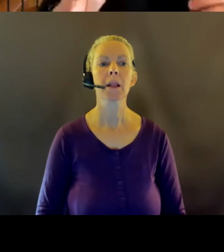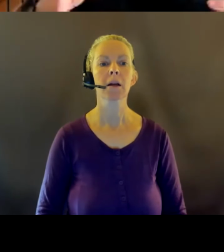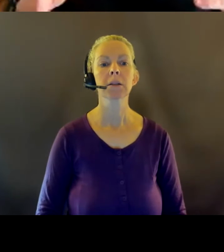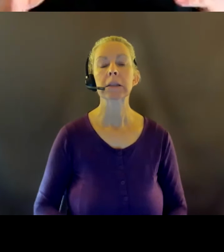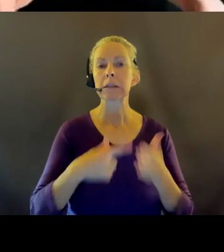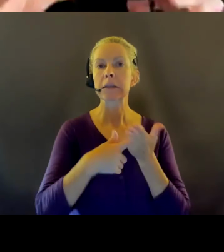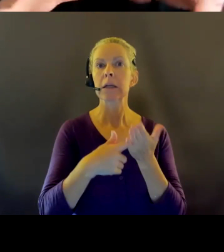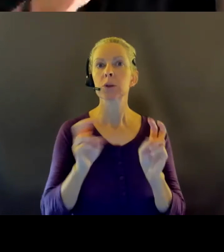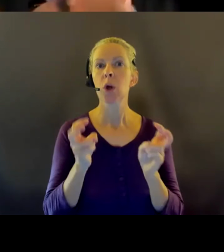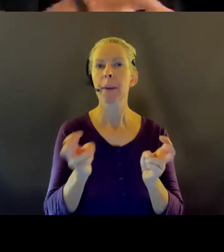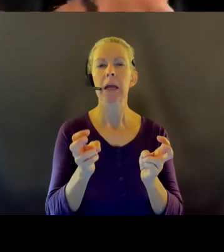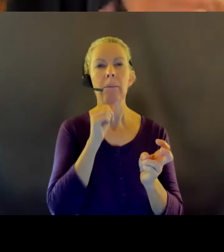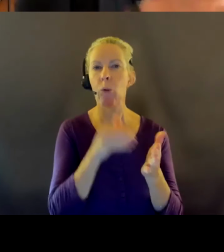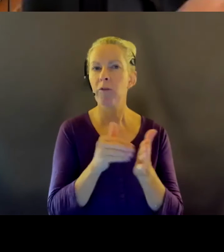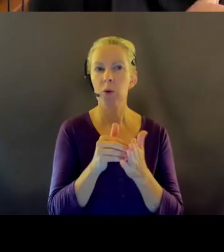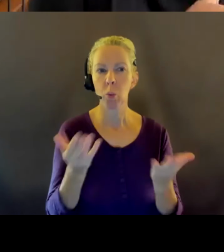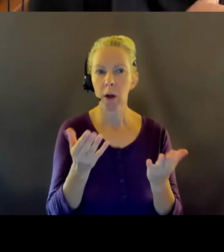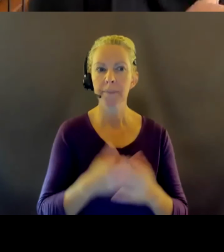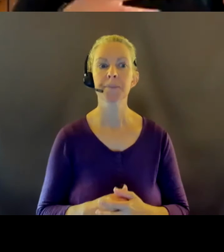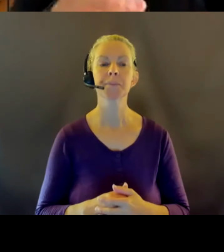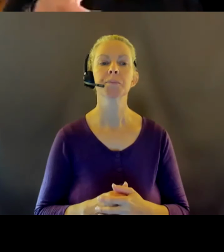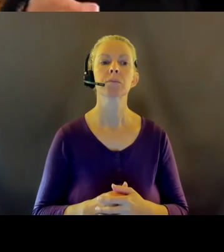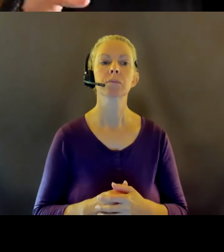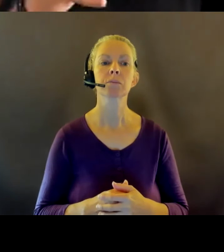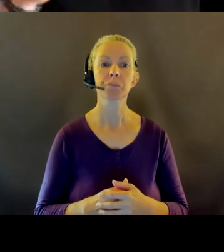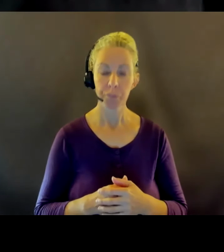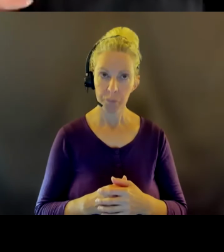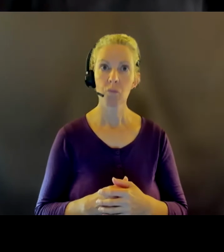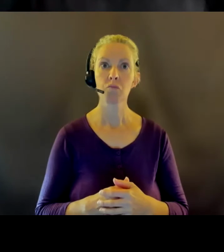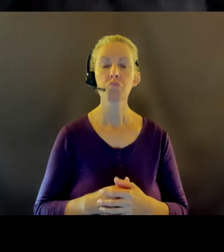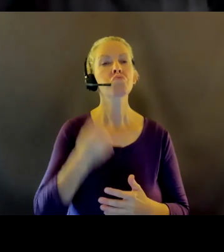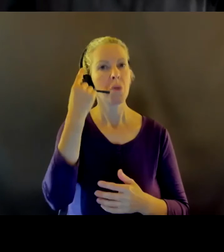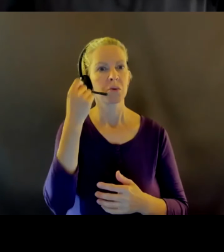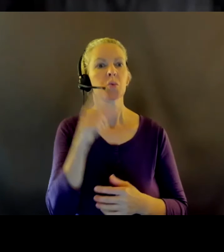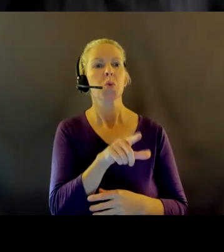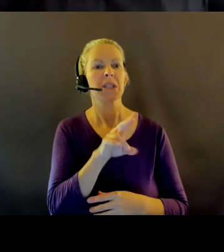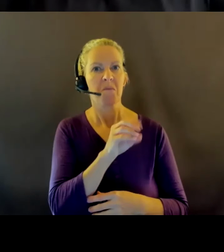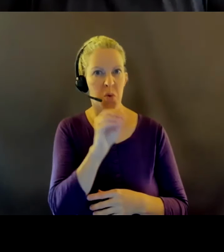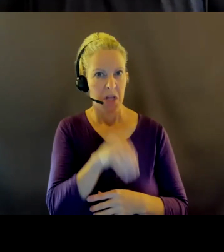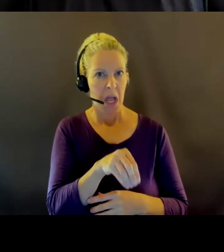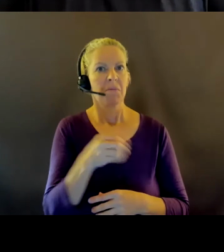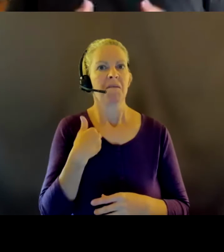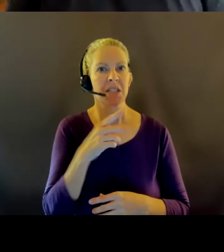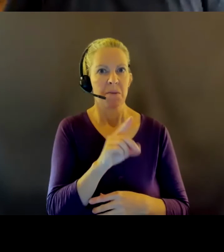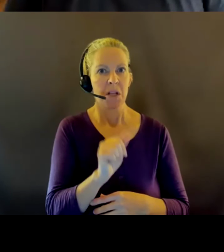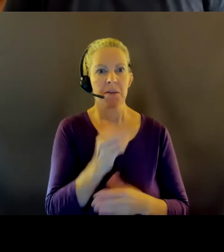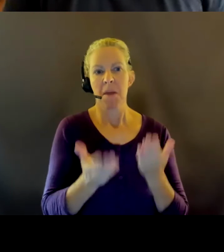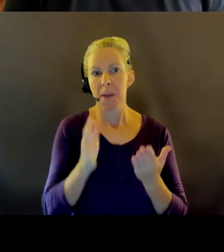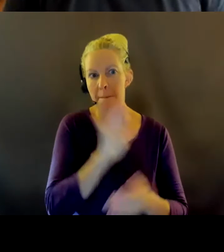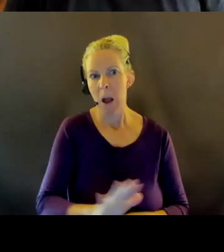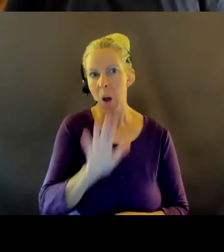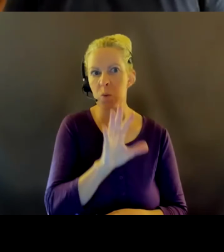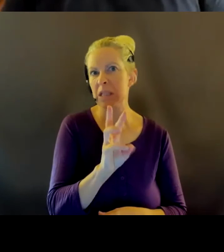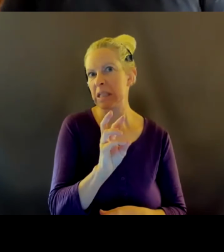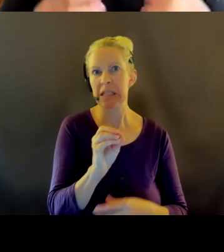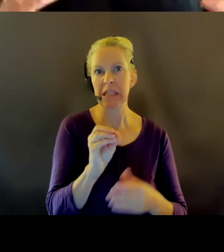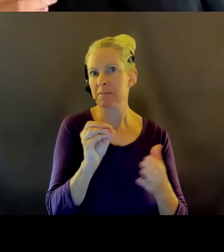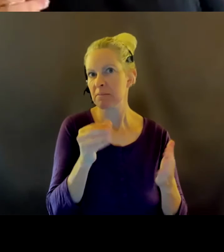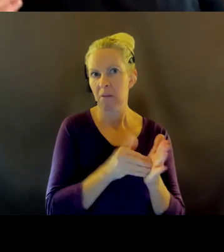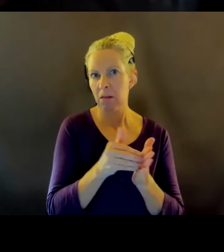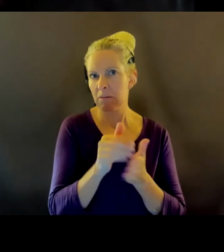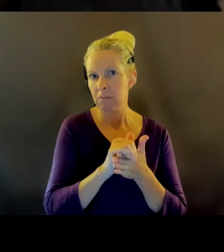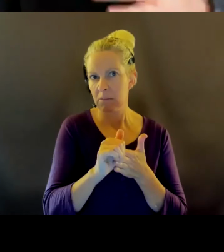On top of people with disabilities, the 60-some million Americans with a disability, there's